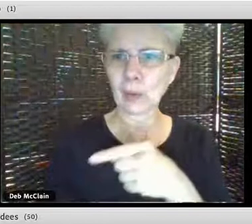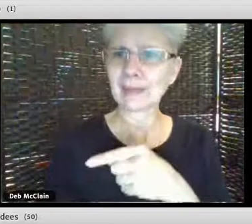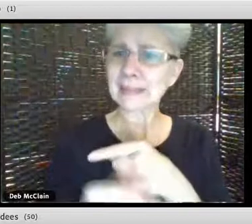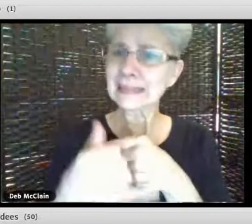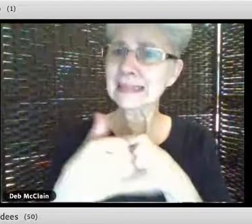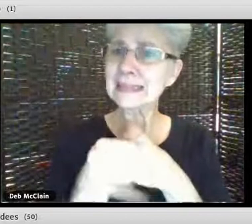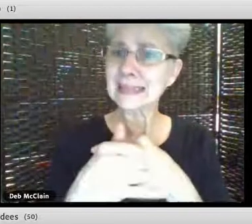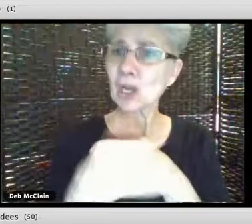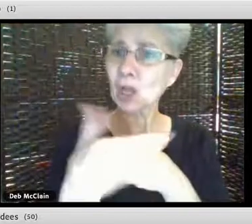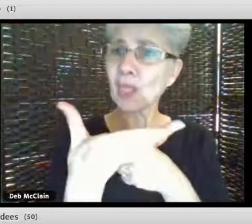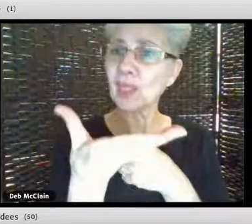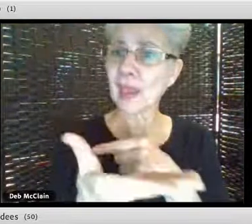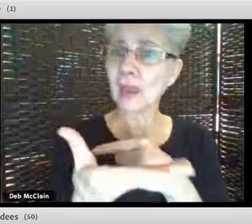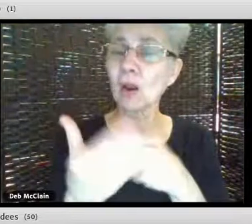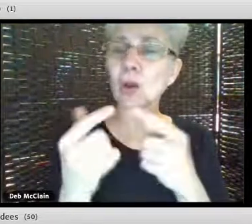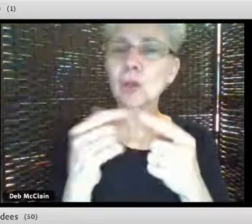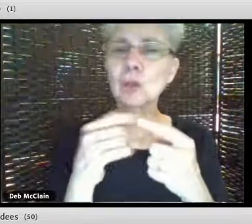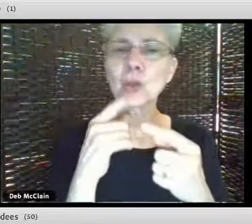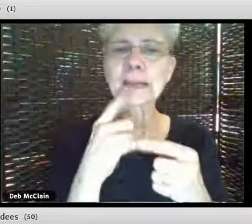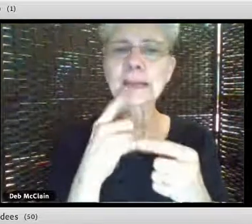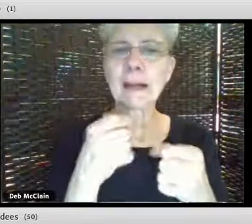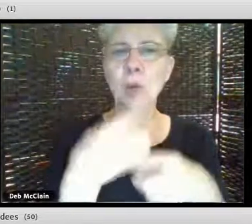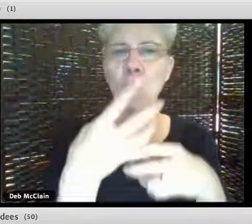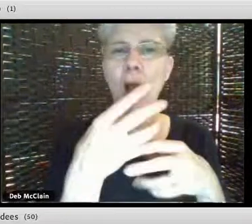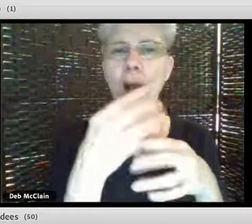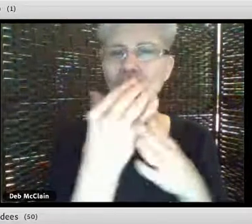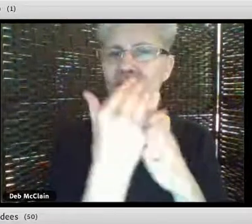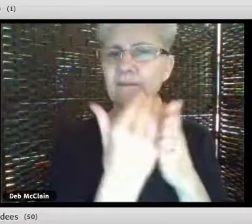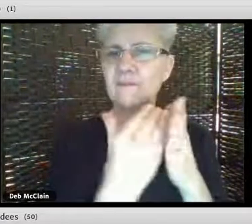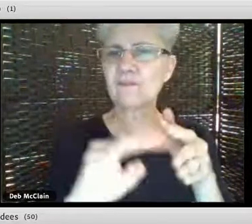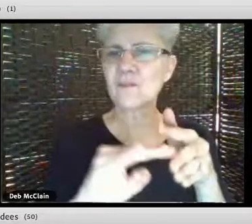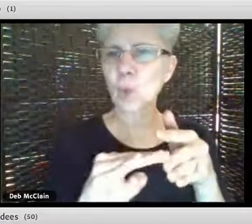Either way, you can get to your folders. The other thing that's really cool